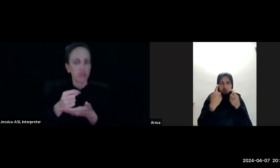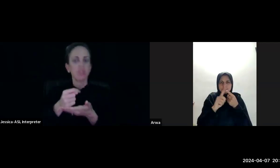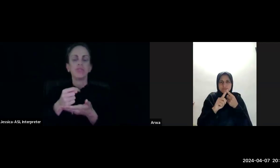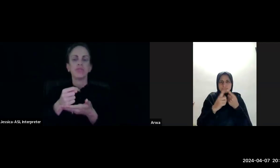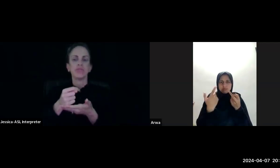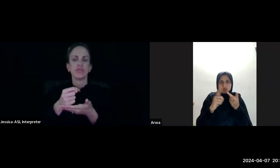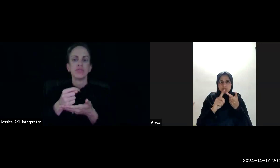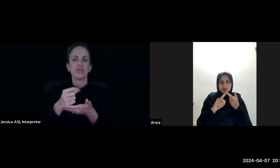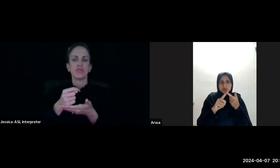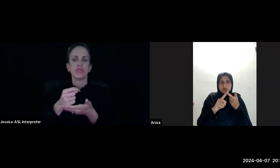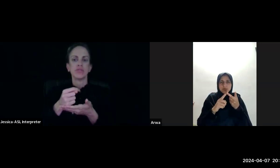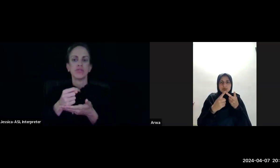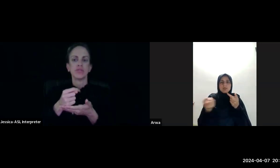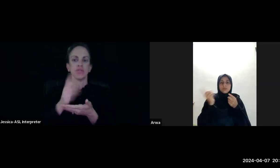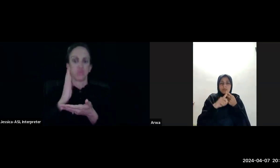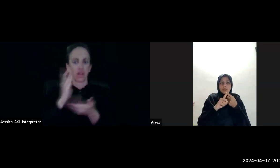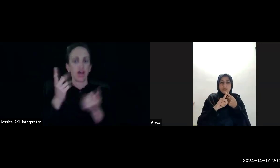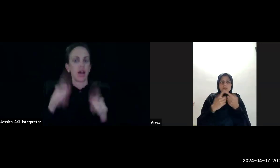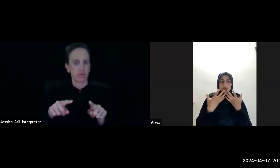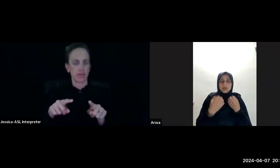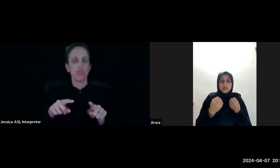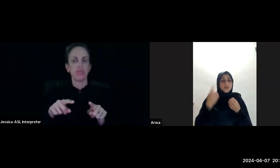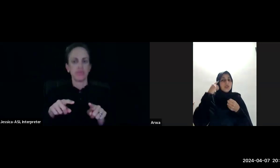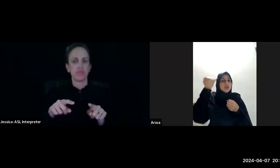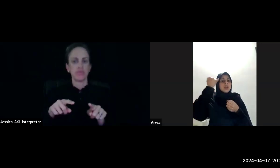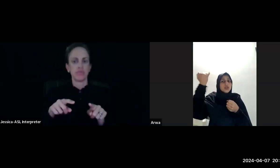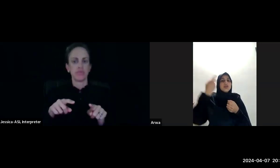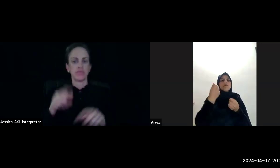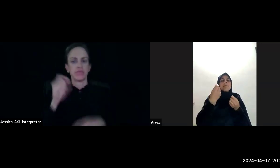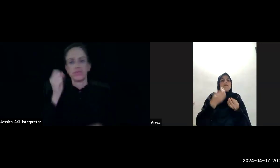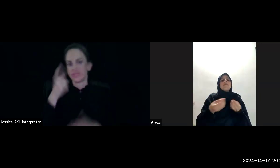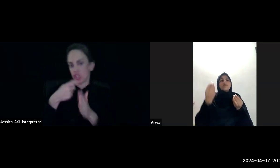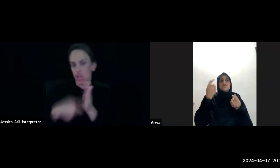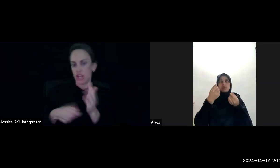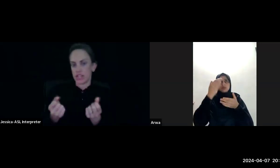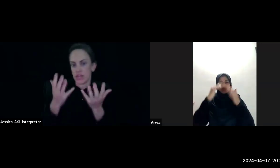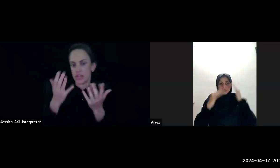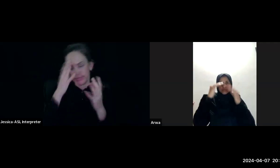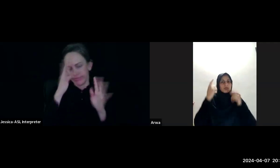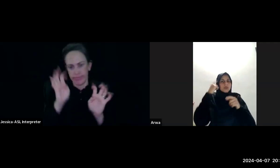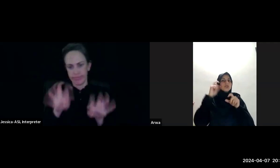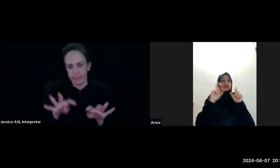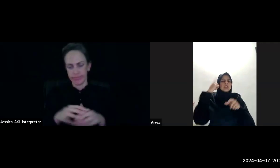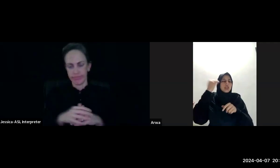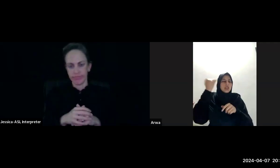be happening. again we have no idea what the cost will be but certainly there will be uh